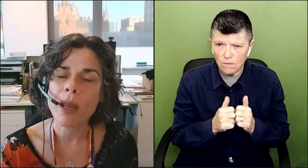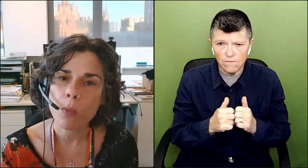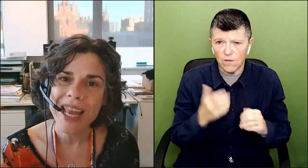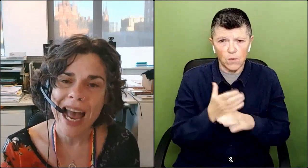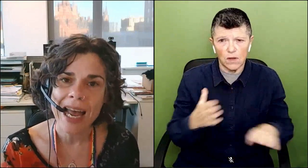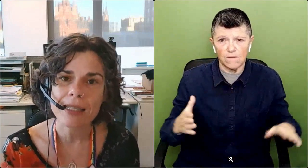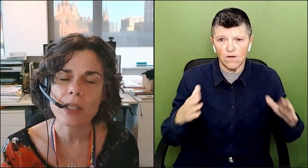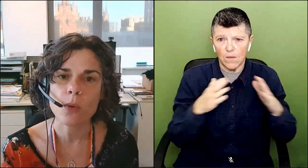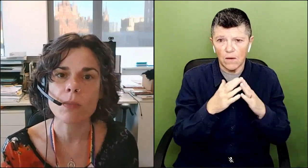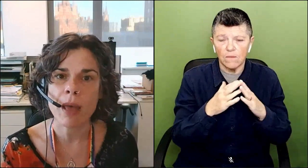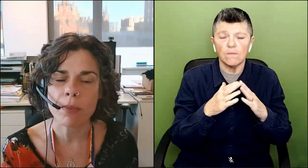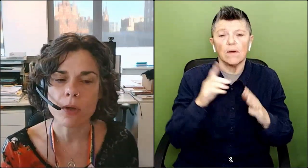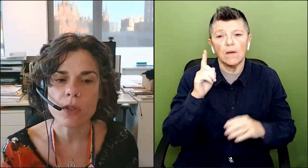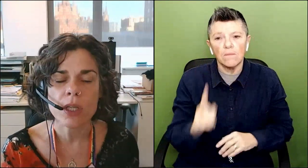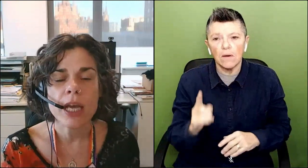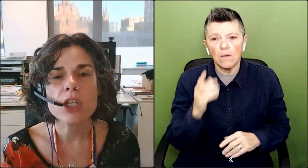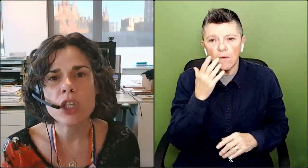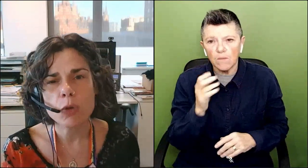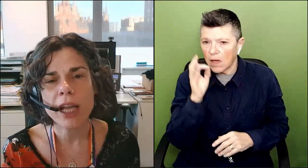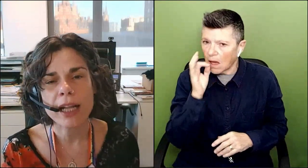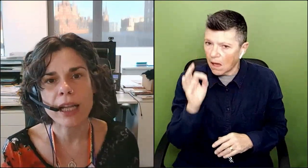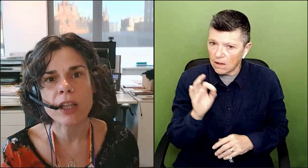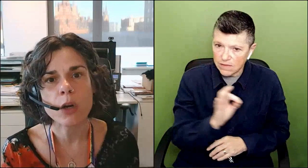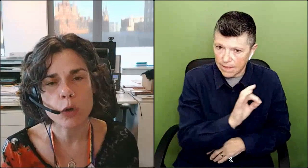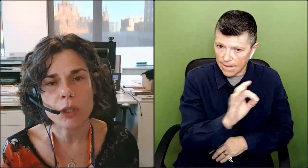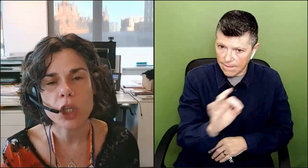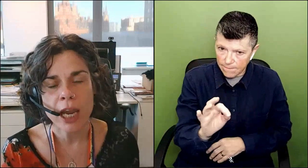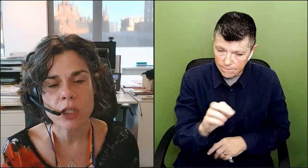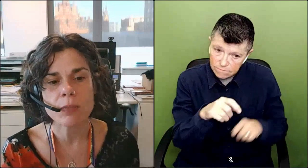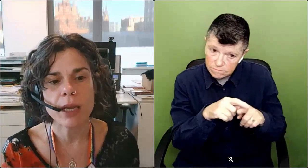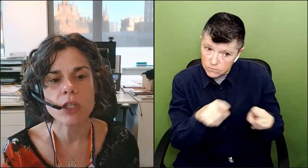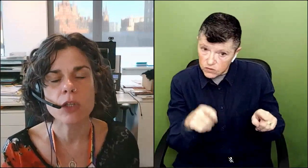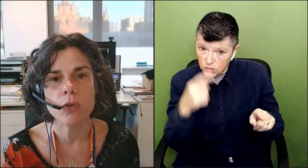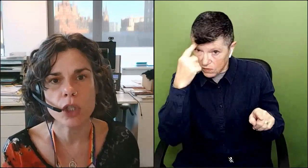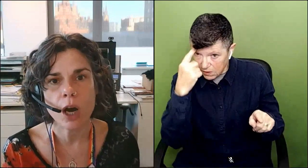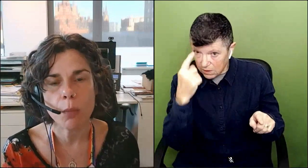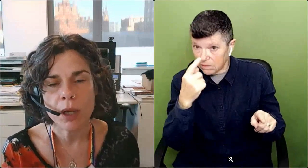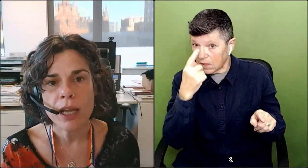But when we asked those members do you think that there could be changes made to your job